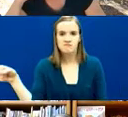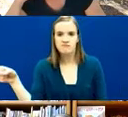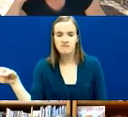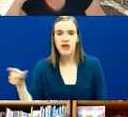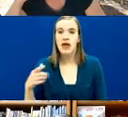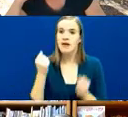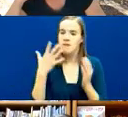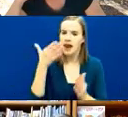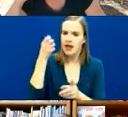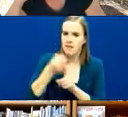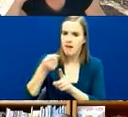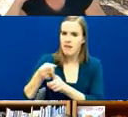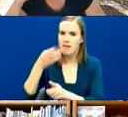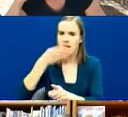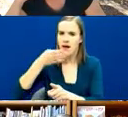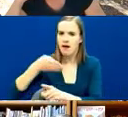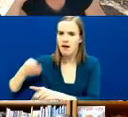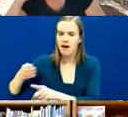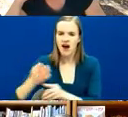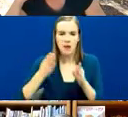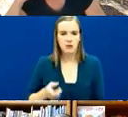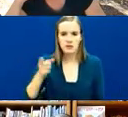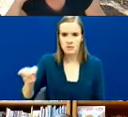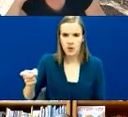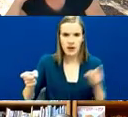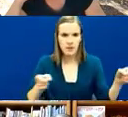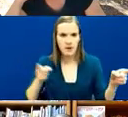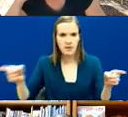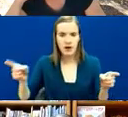thought he really kind of captured that feeling of being excluded in that way.